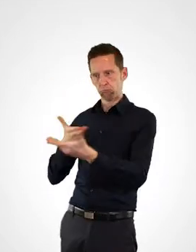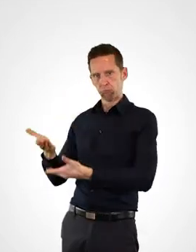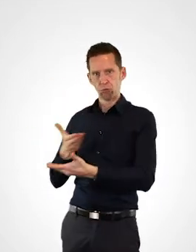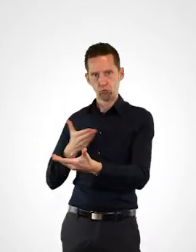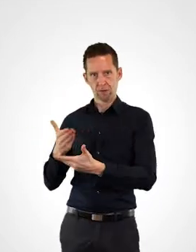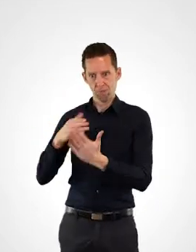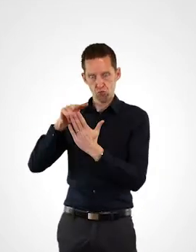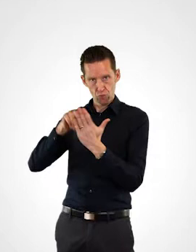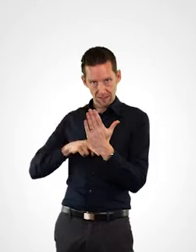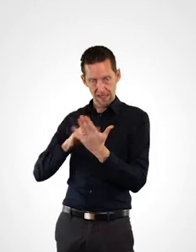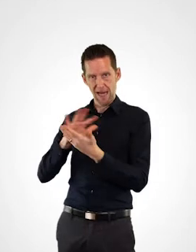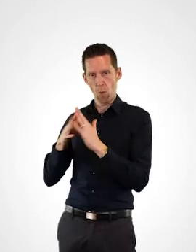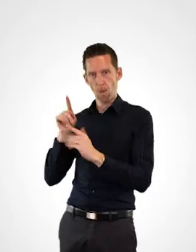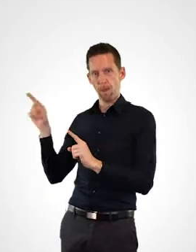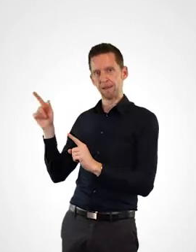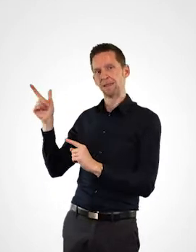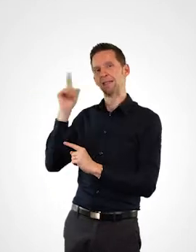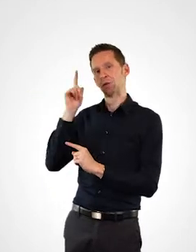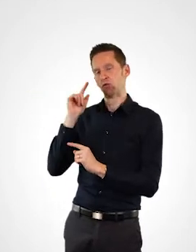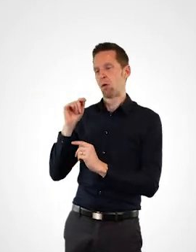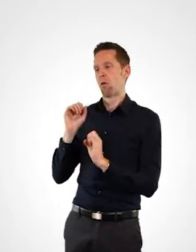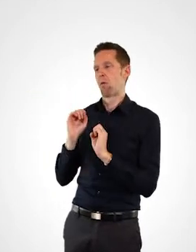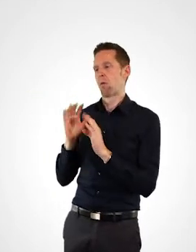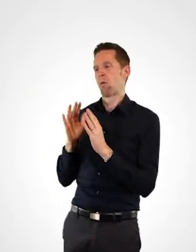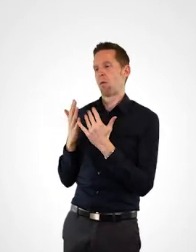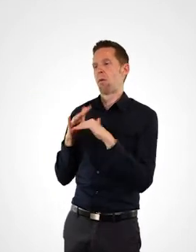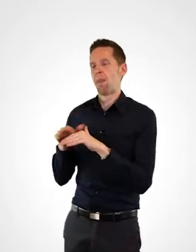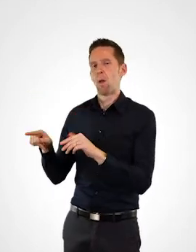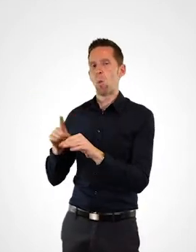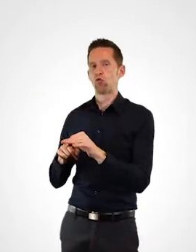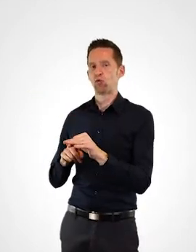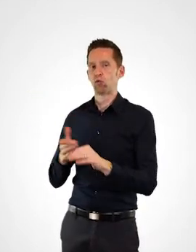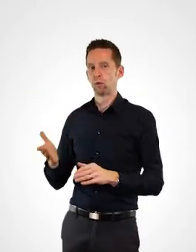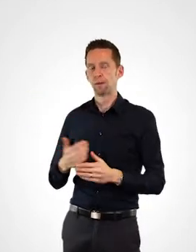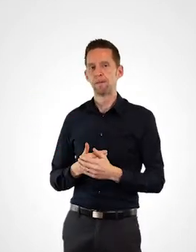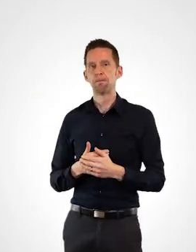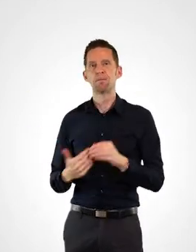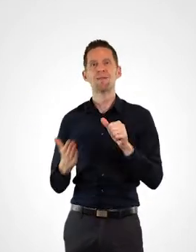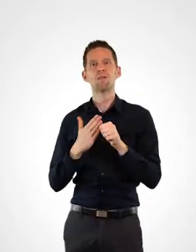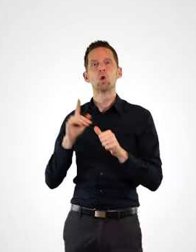the interactive reading and how the teacher infuses the questions.